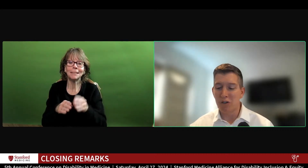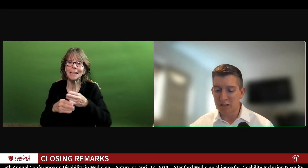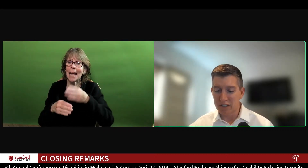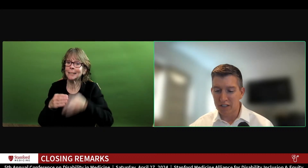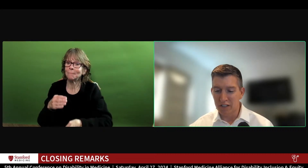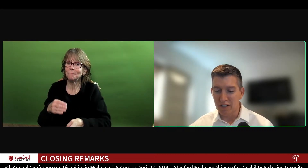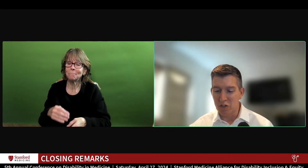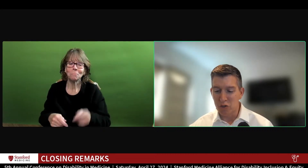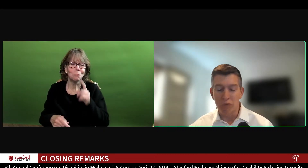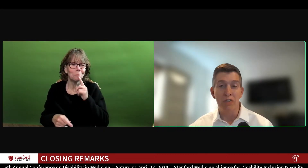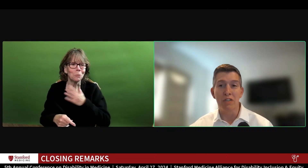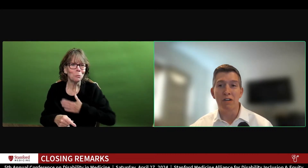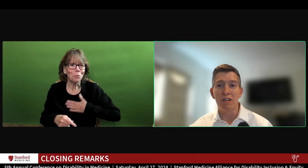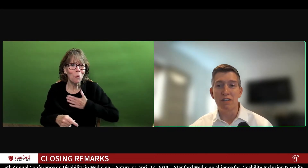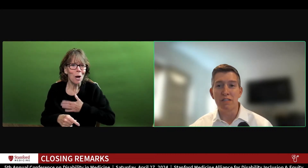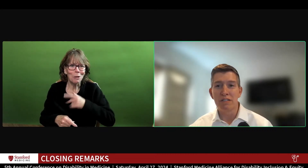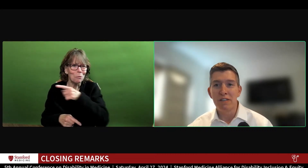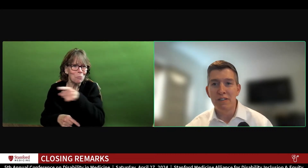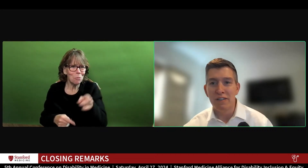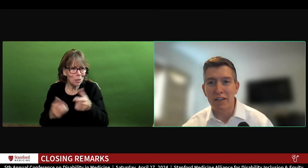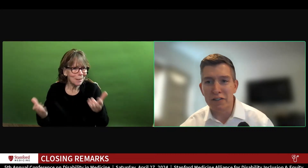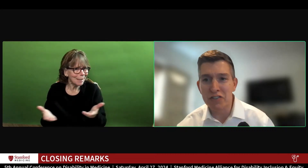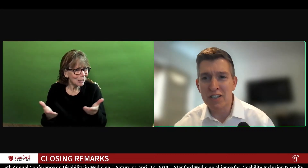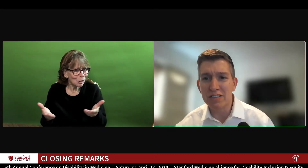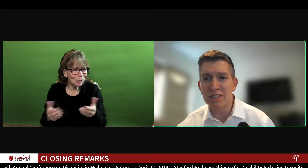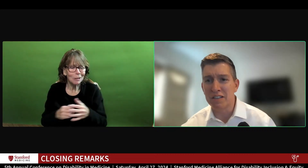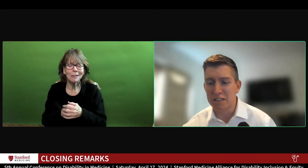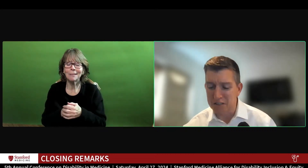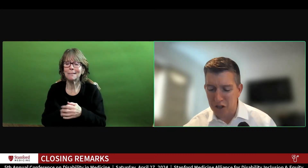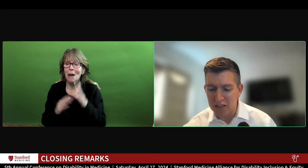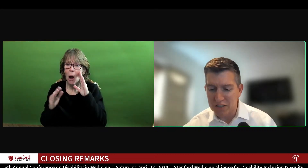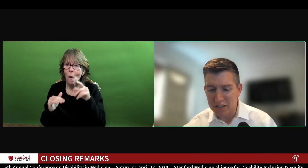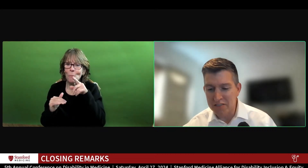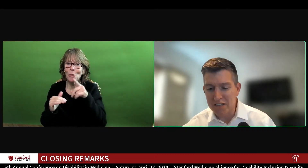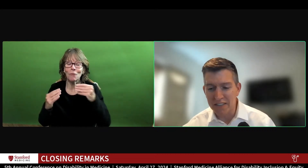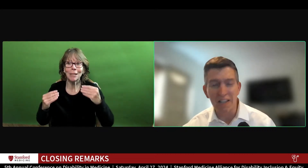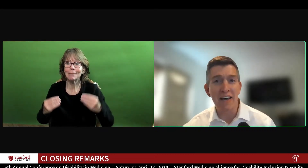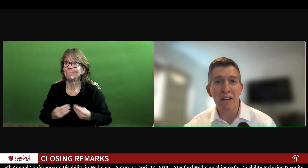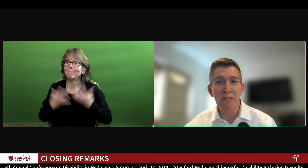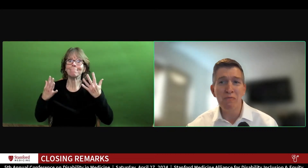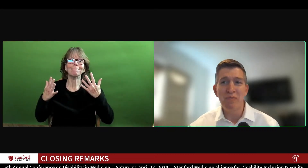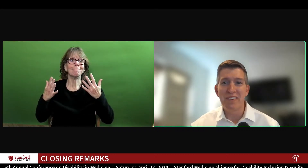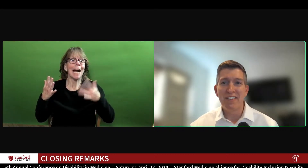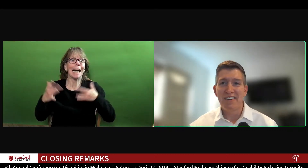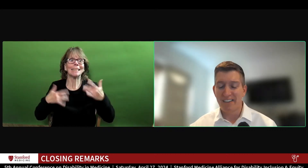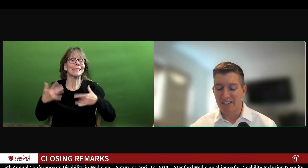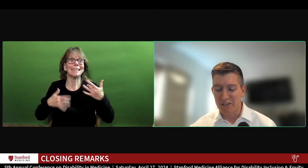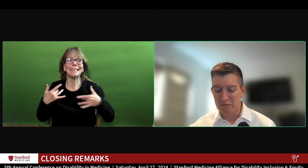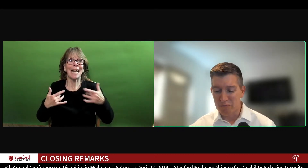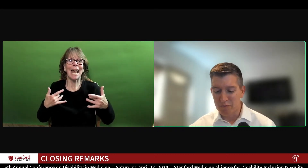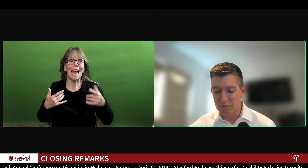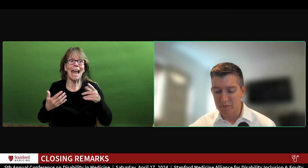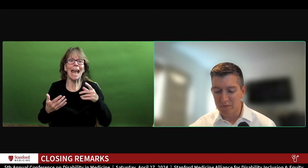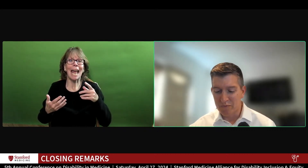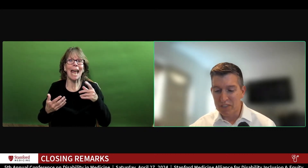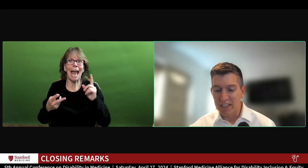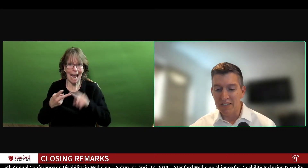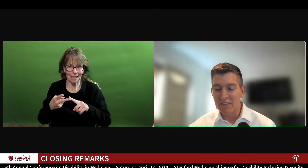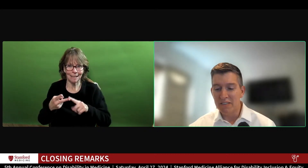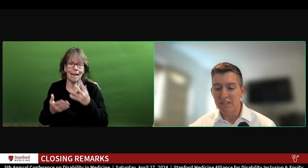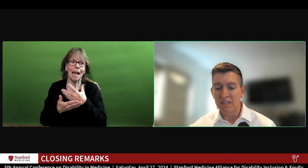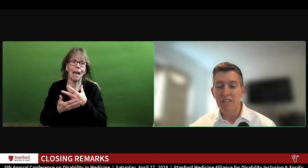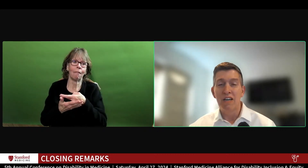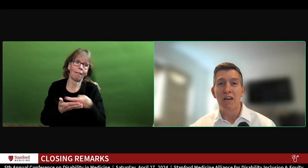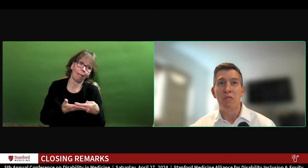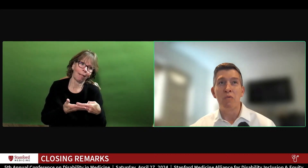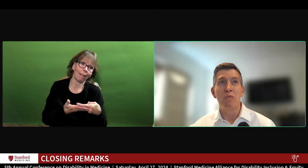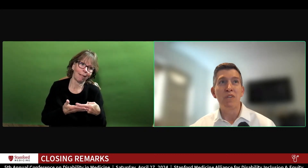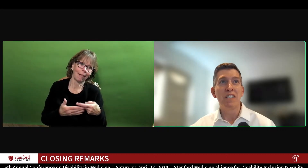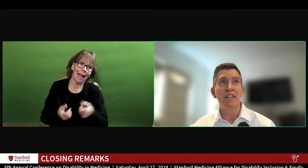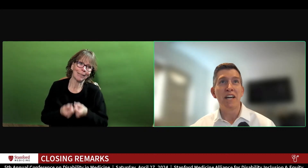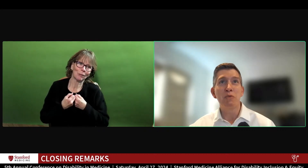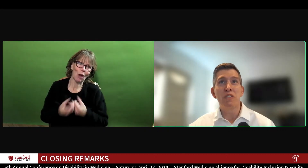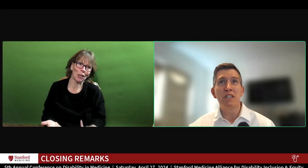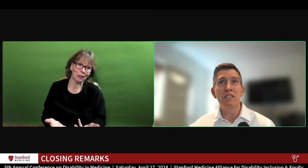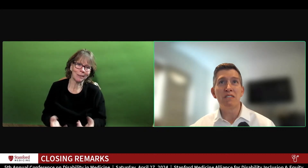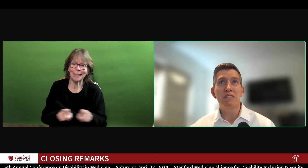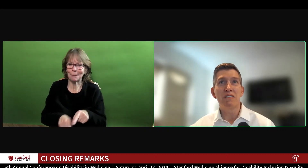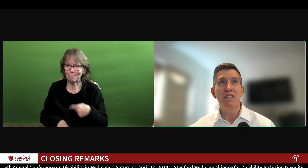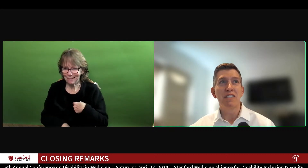all here. I hope you're all as energized and exhausted as I am. Please connect with us,